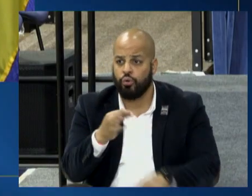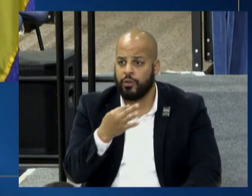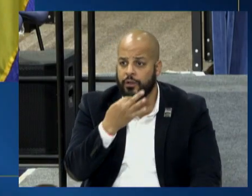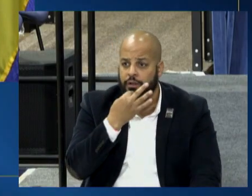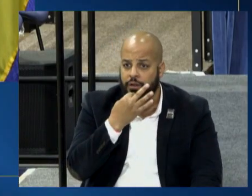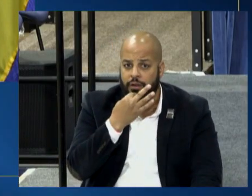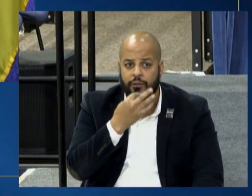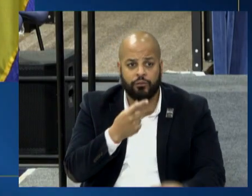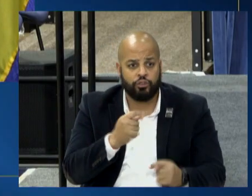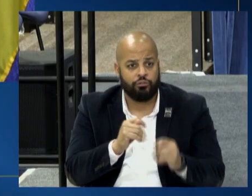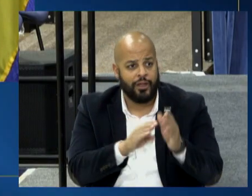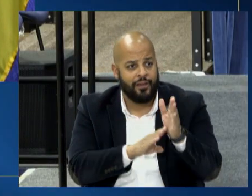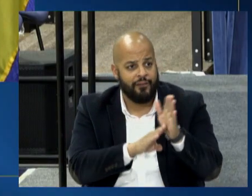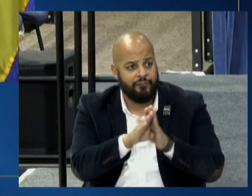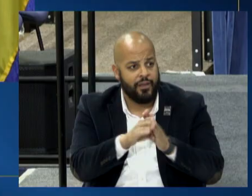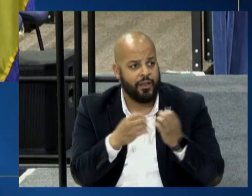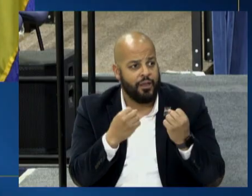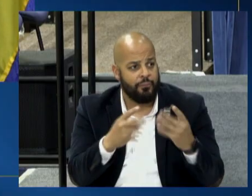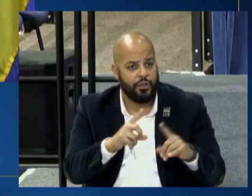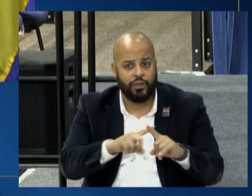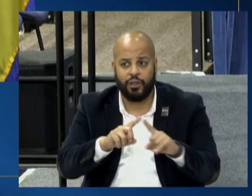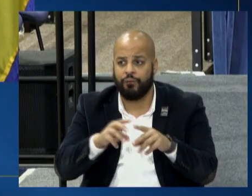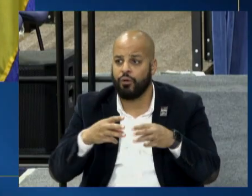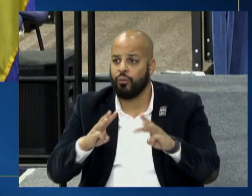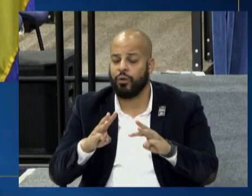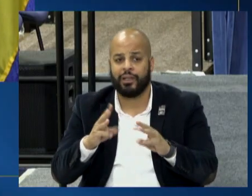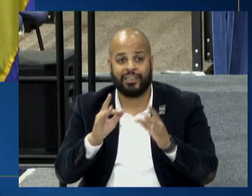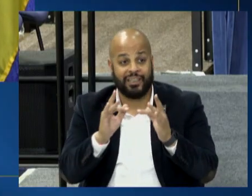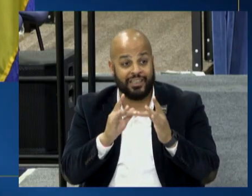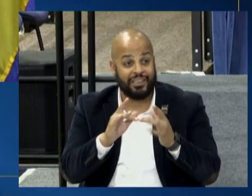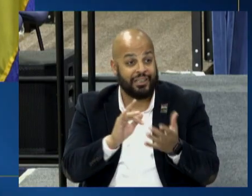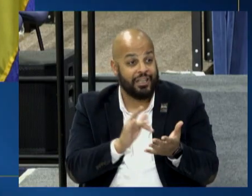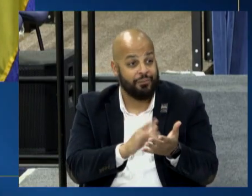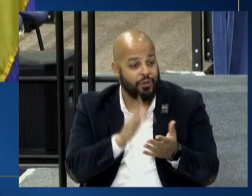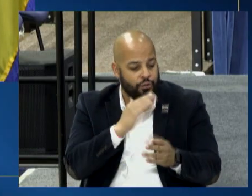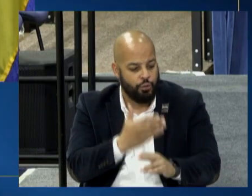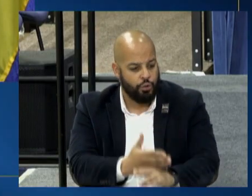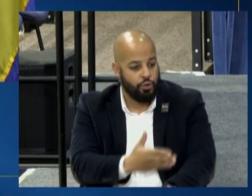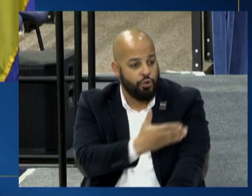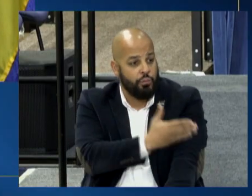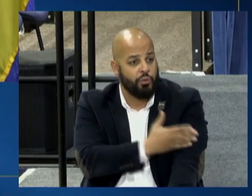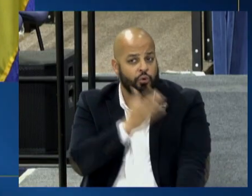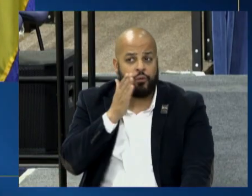the myriad ways in which digital medicine can improve the future of cancer care. When